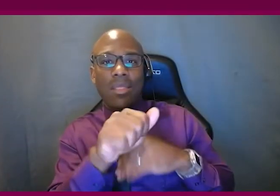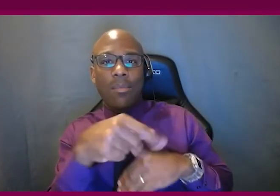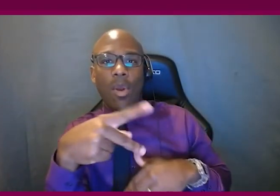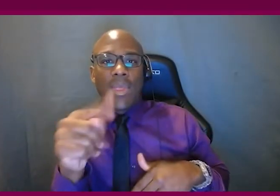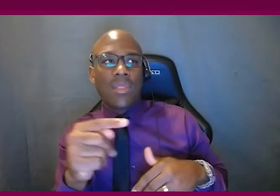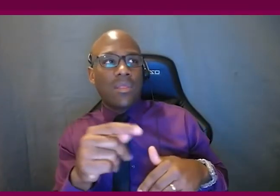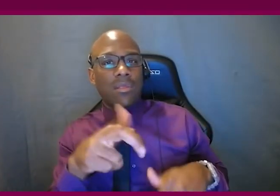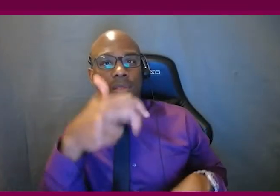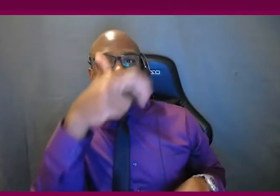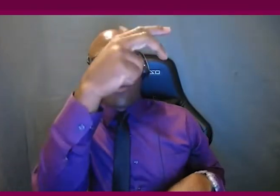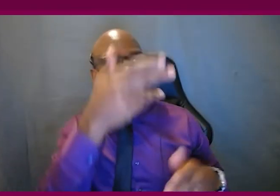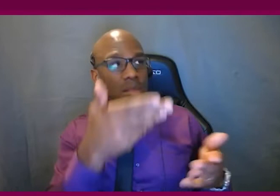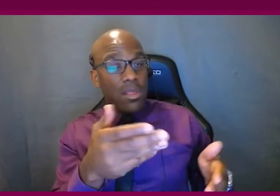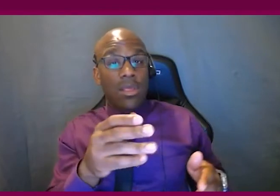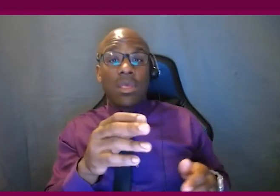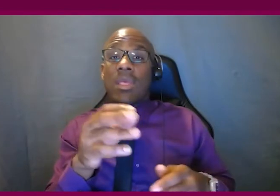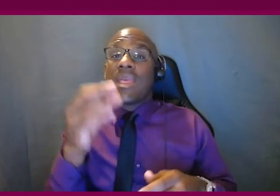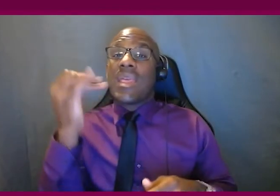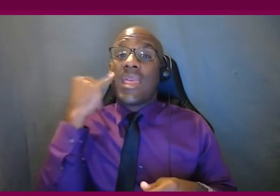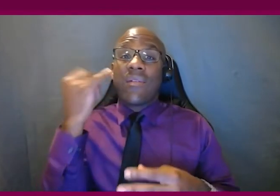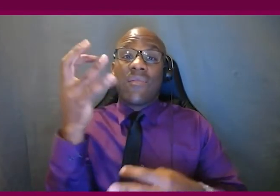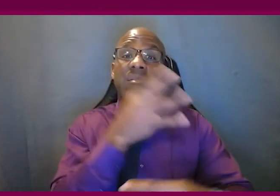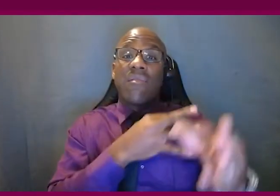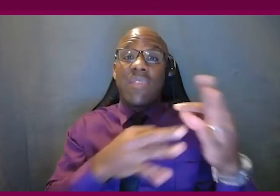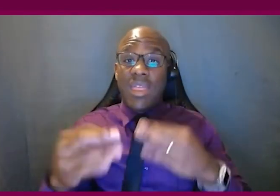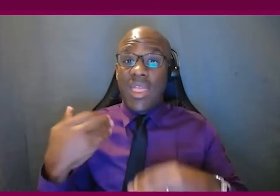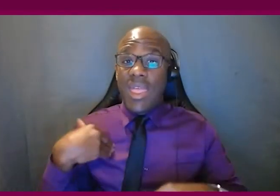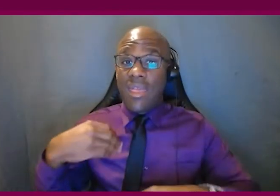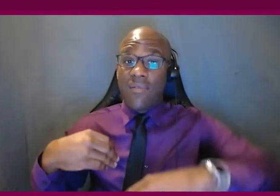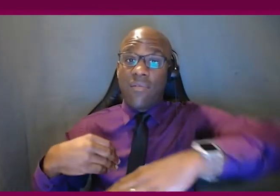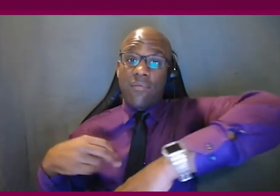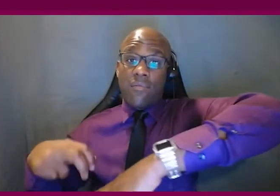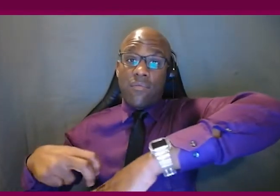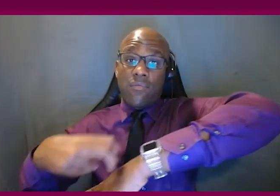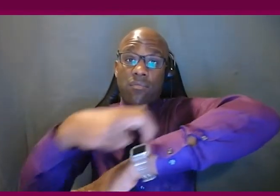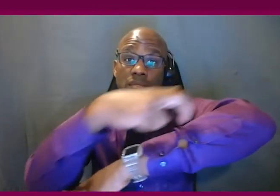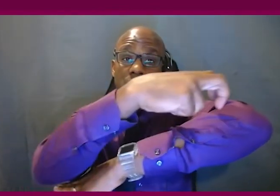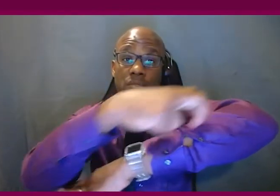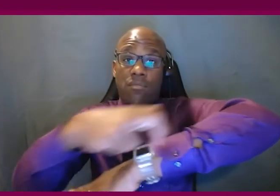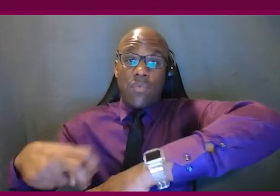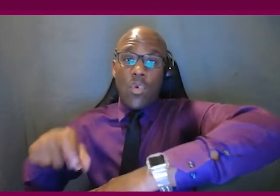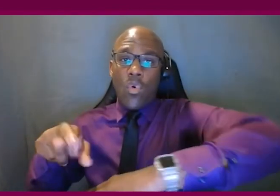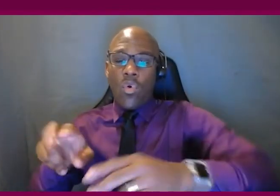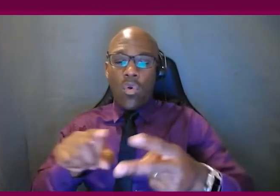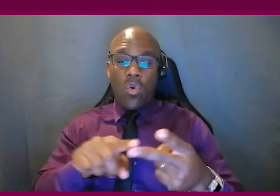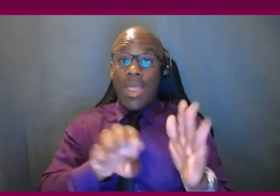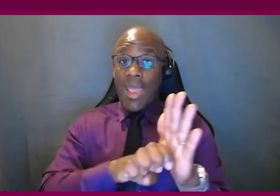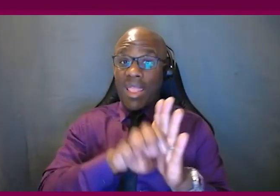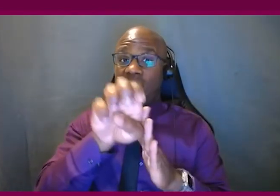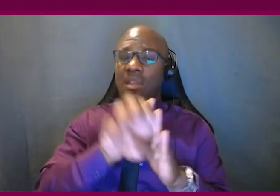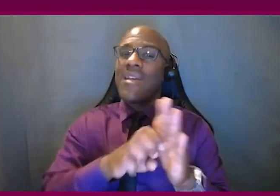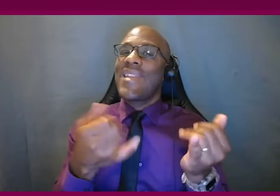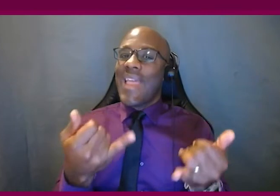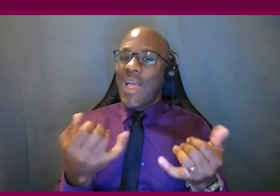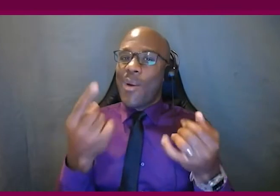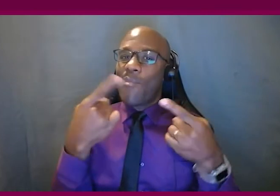Therefore, my disability isn't really an issue or my body, the way that I move throughout the world isn't an issue.